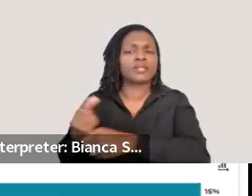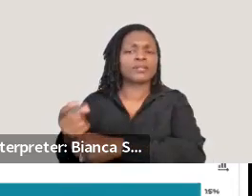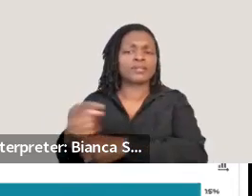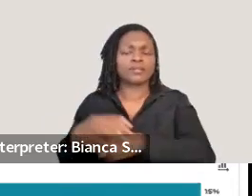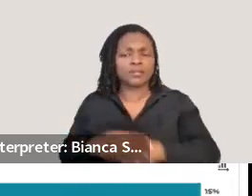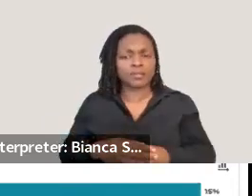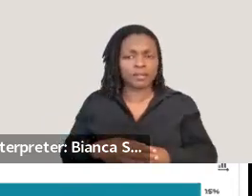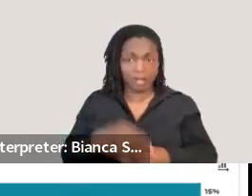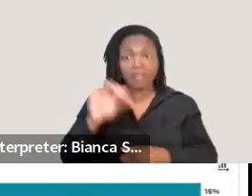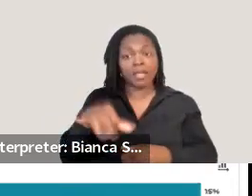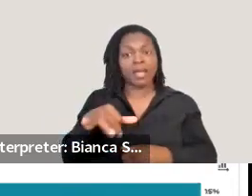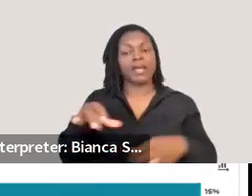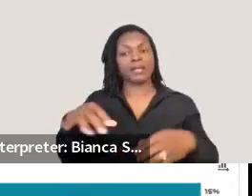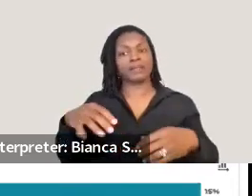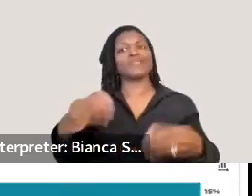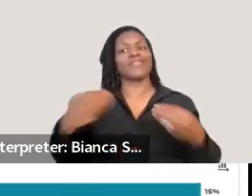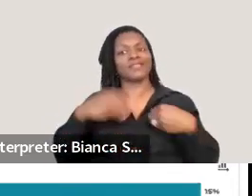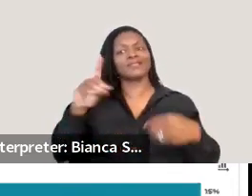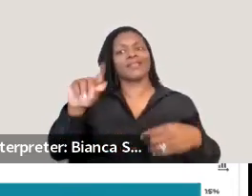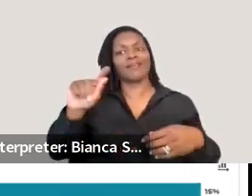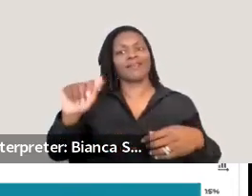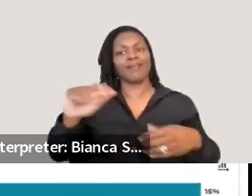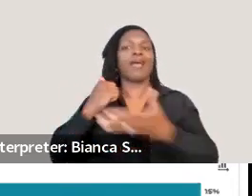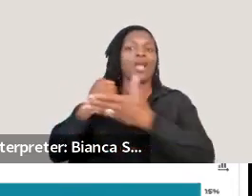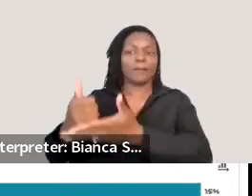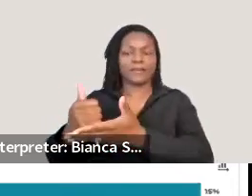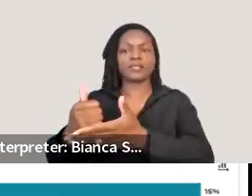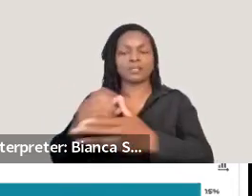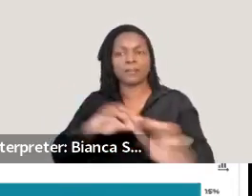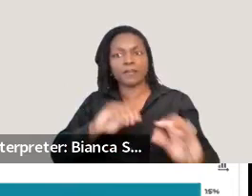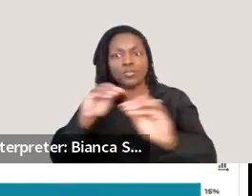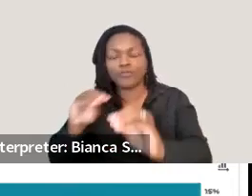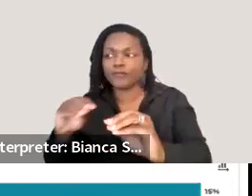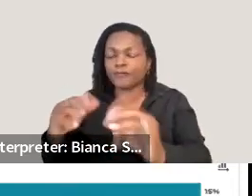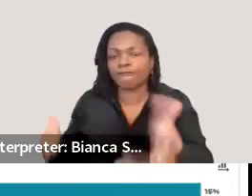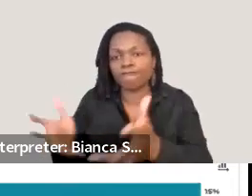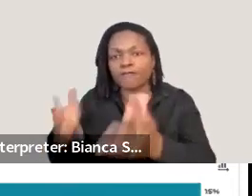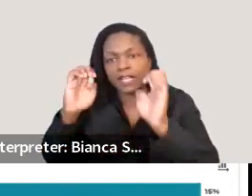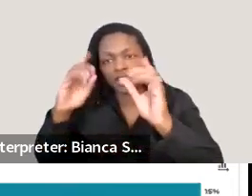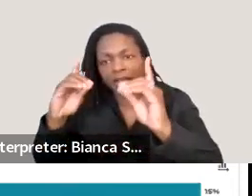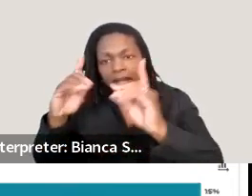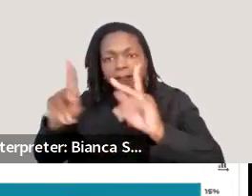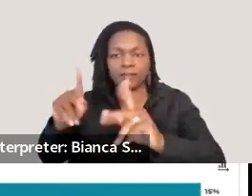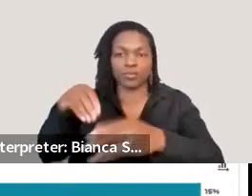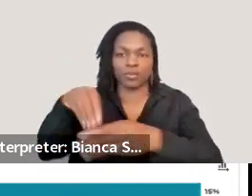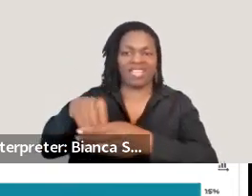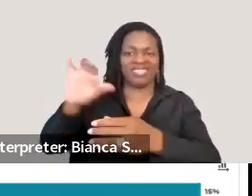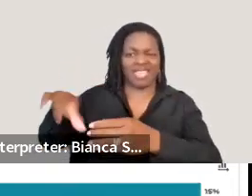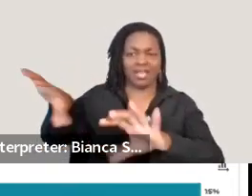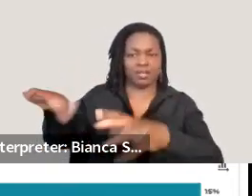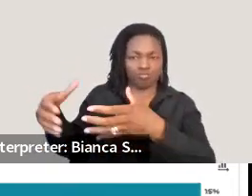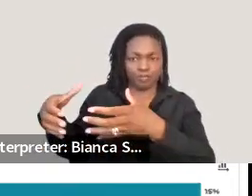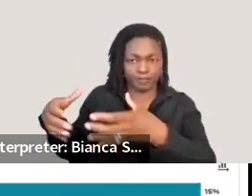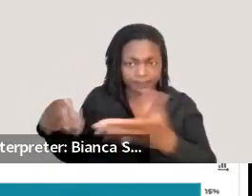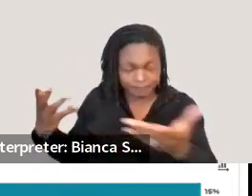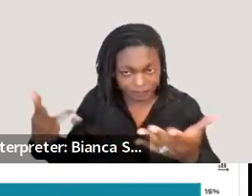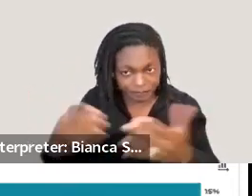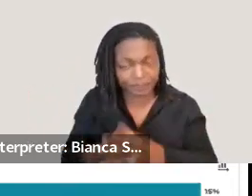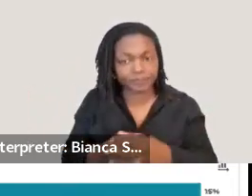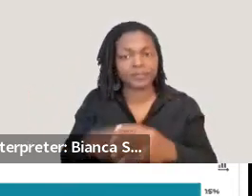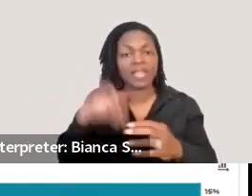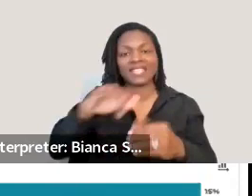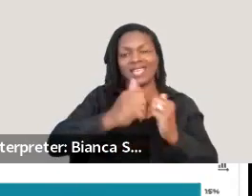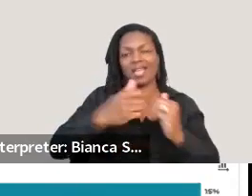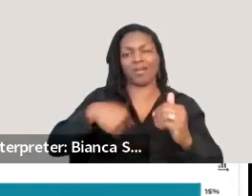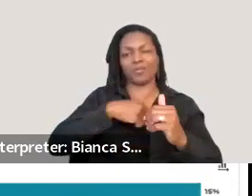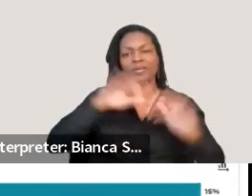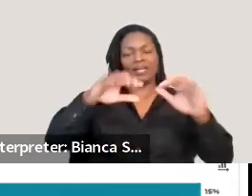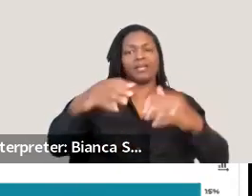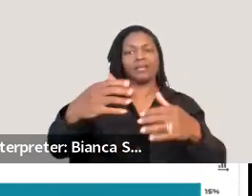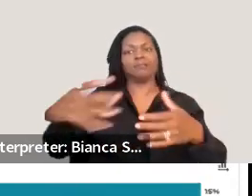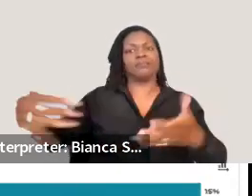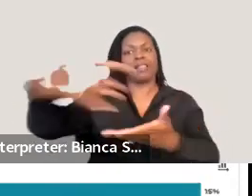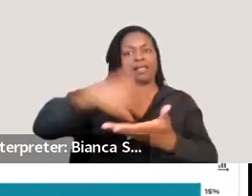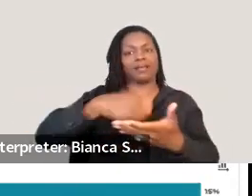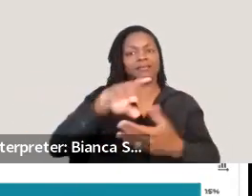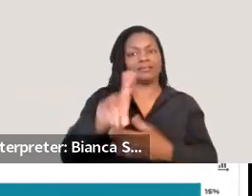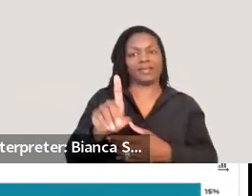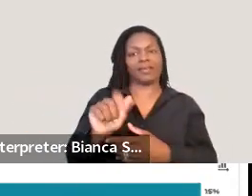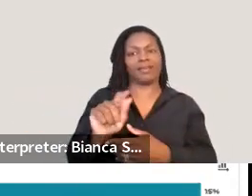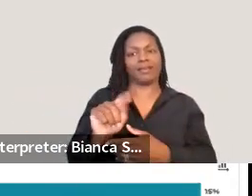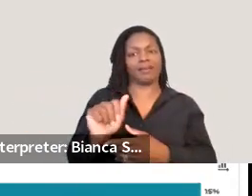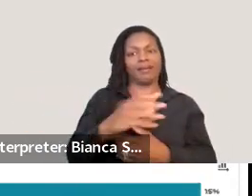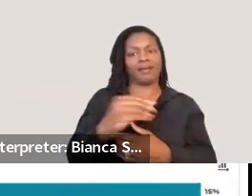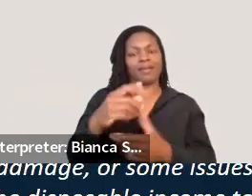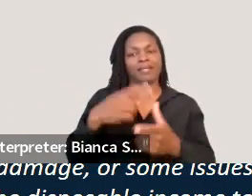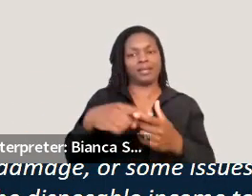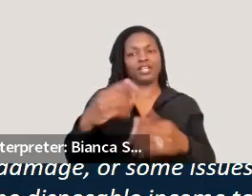Or move into a community in order to impact those health issues. So this is why. The data and the way we frame the data early on in this process is very important.